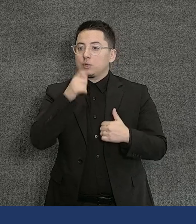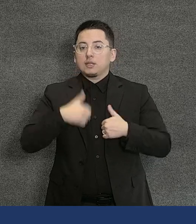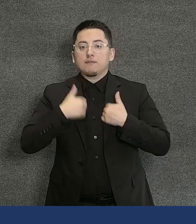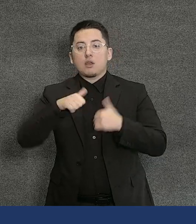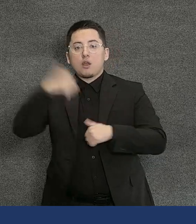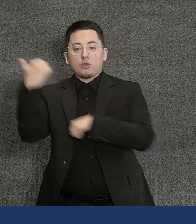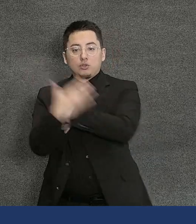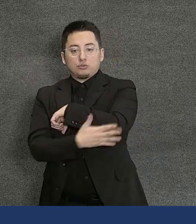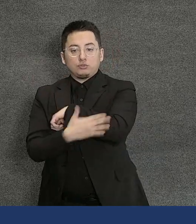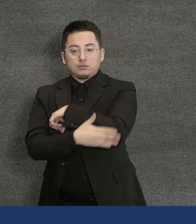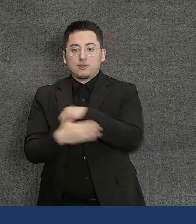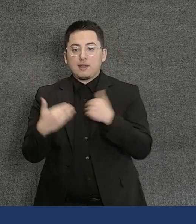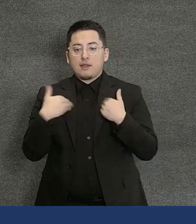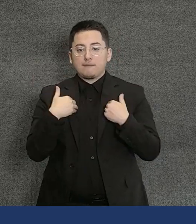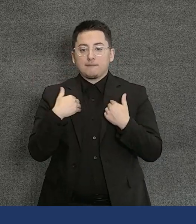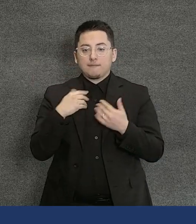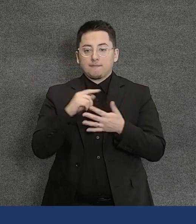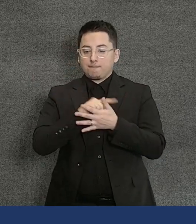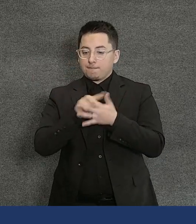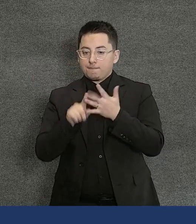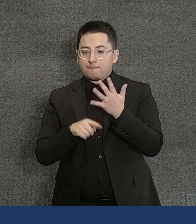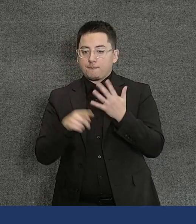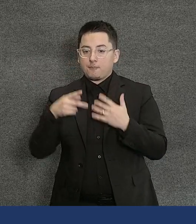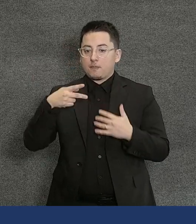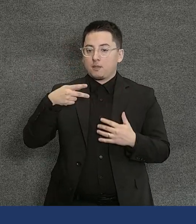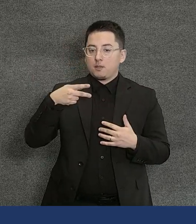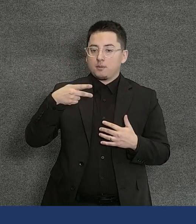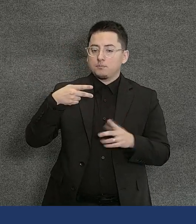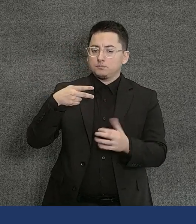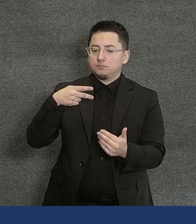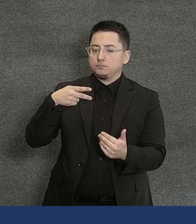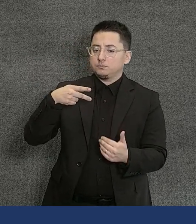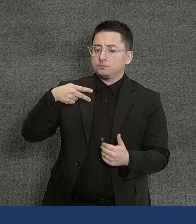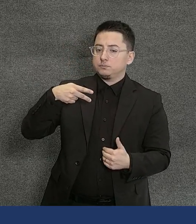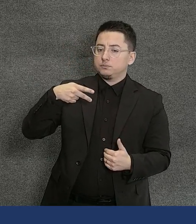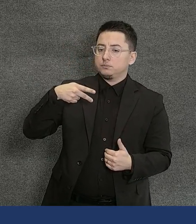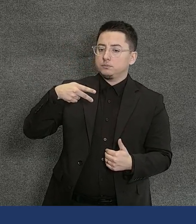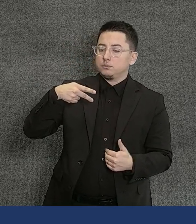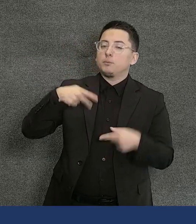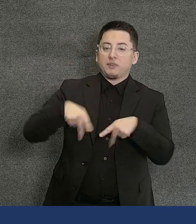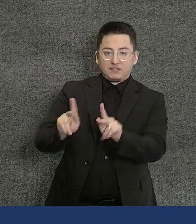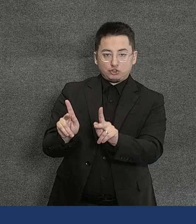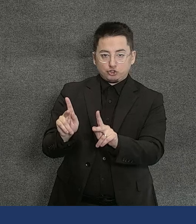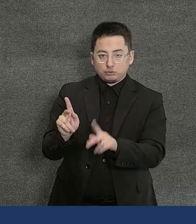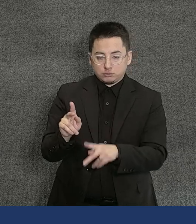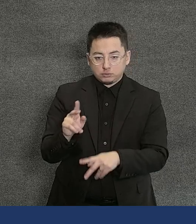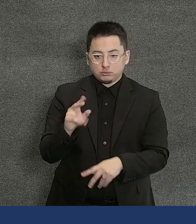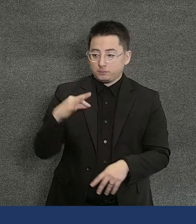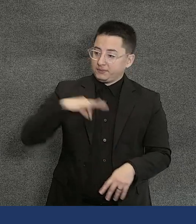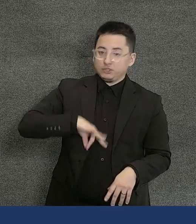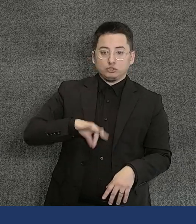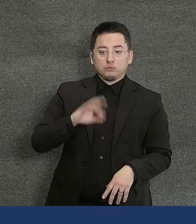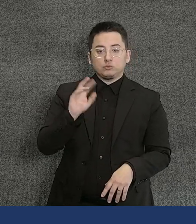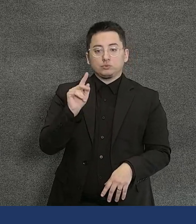And probably the biggest privilege is that if you're a military or overseas voter, this is for decades, you can have